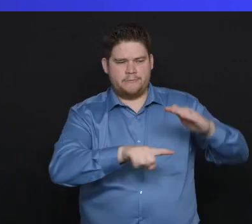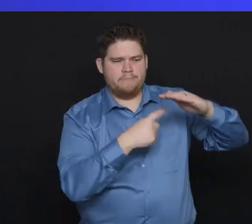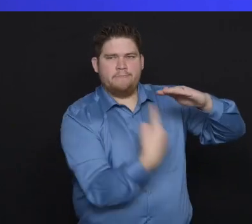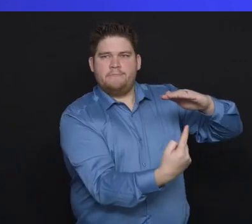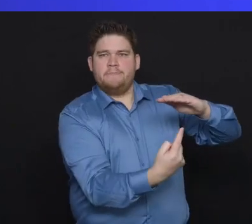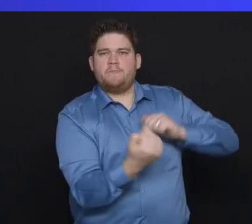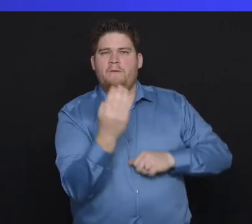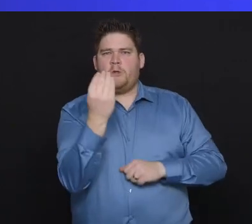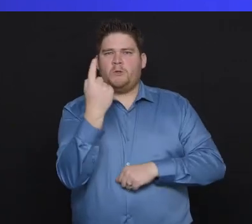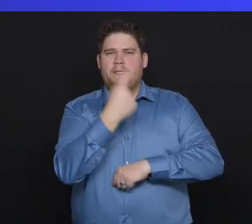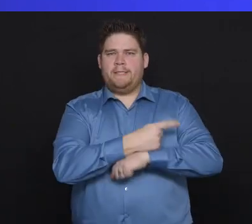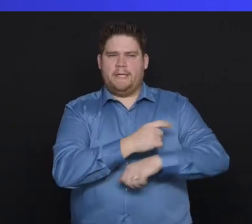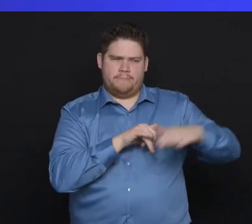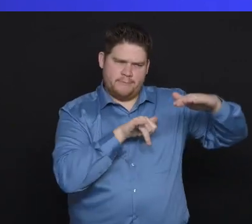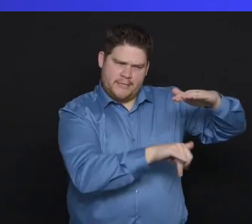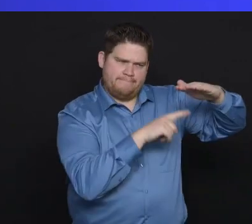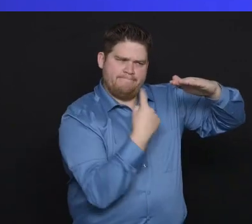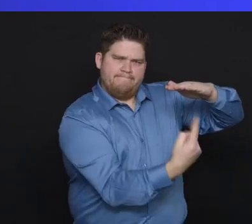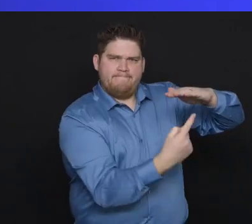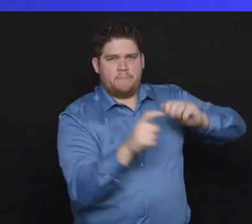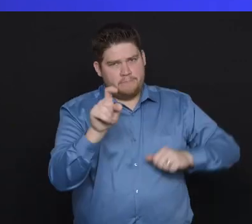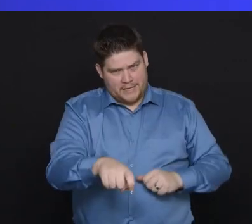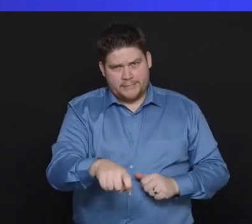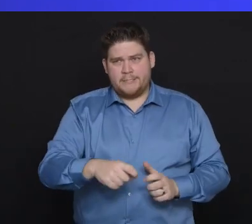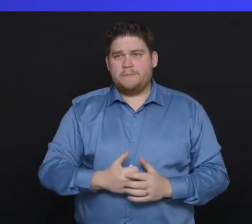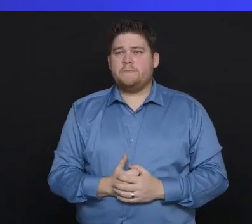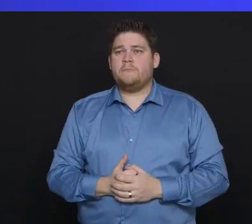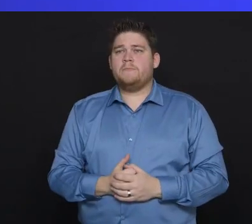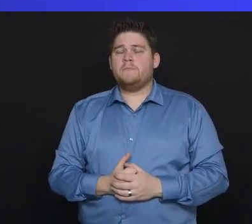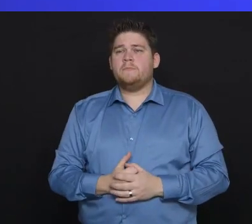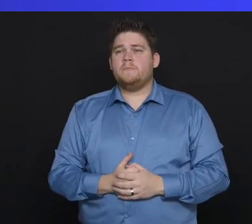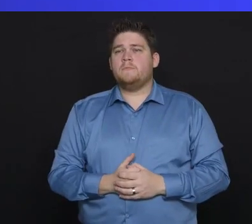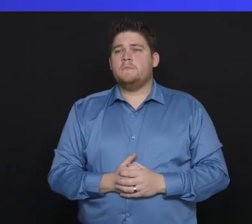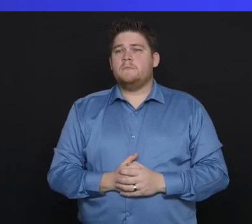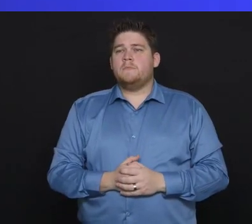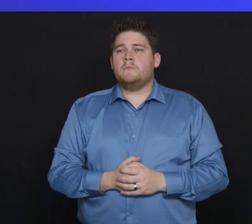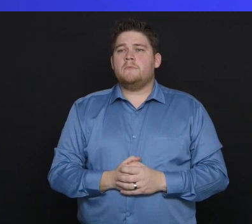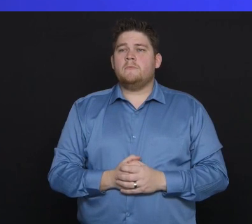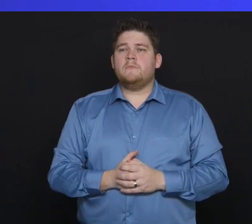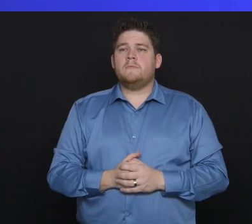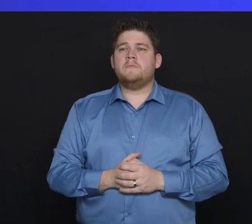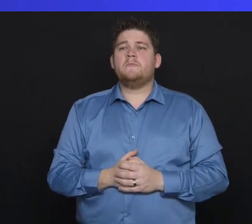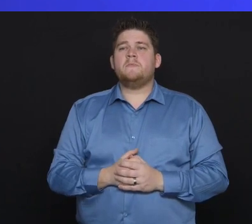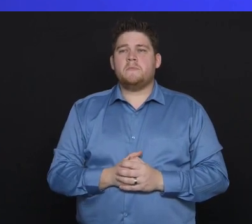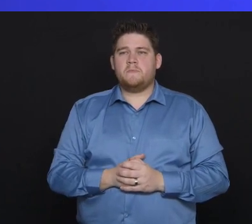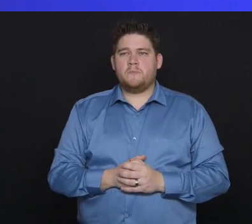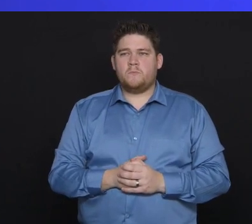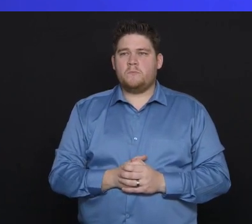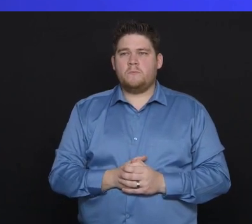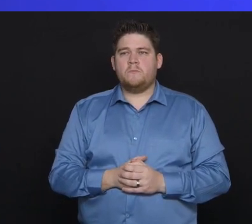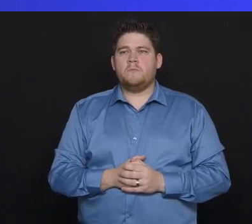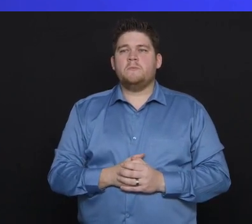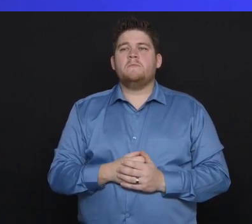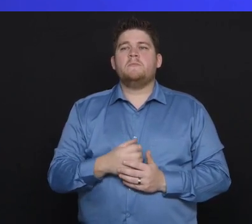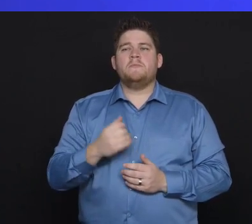We don't want you to leave your home. We know that there is risk to that as well.